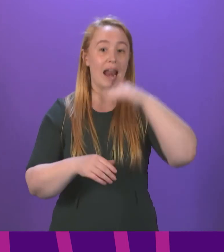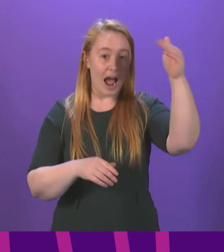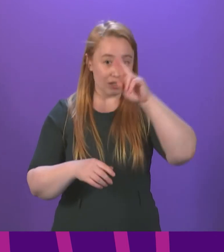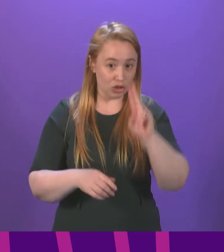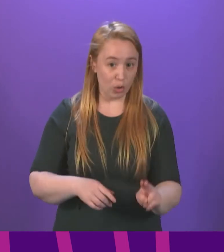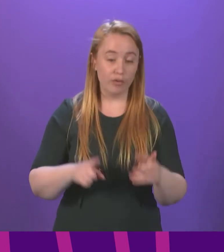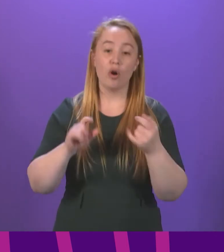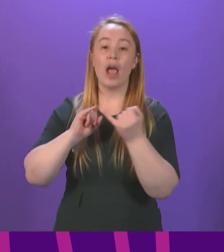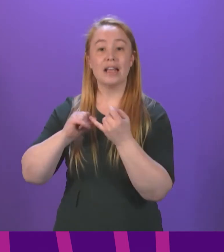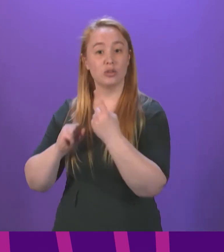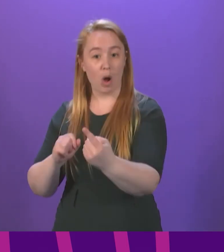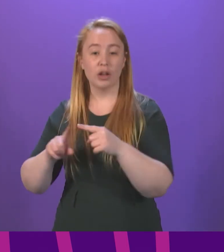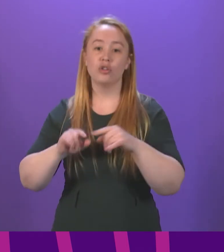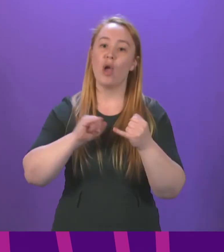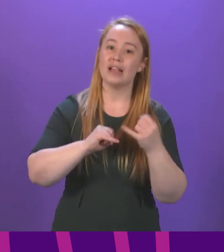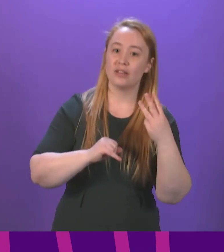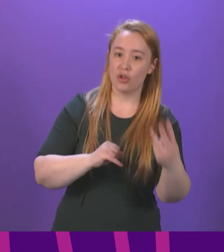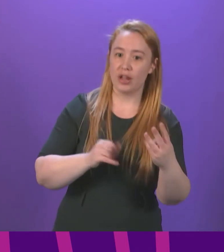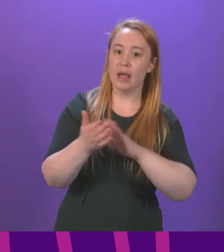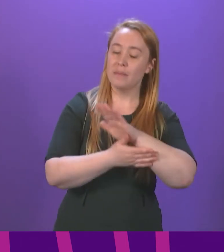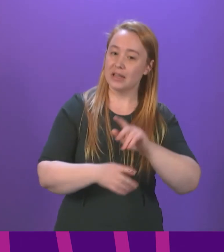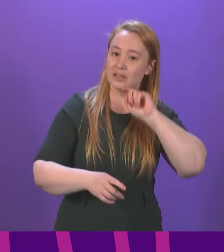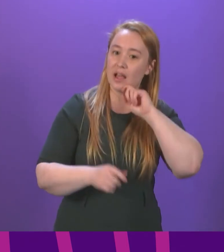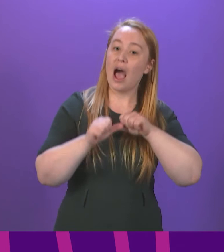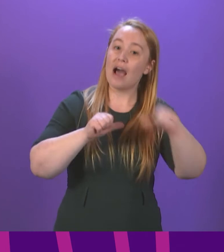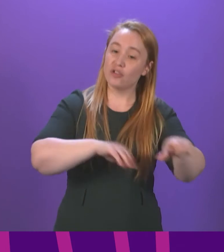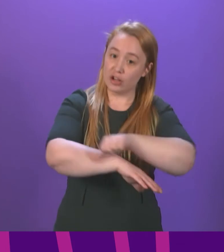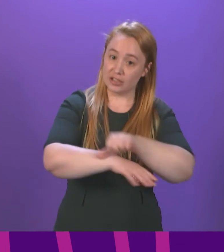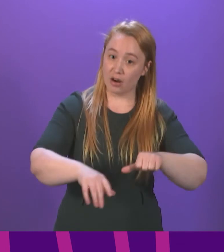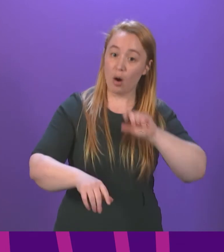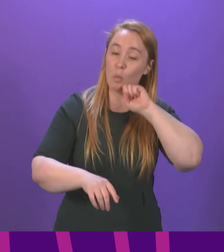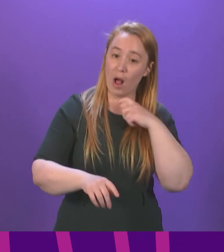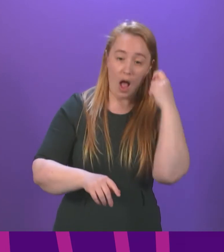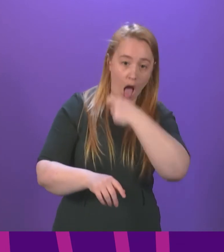with the secondary 1 to 3 cohort due to commence testing after the Easter break. Staff in school-based